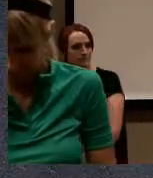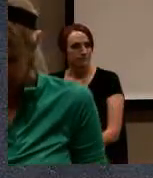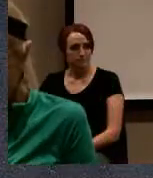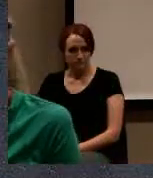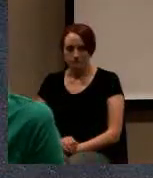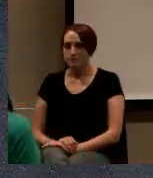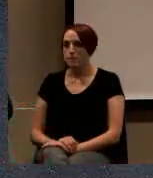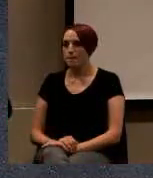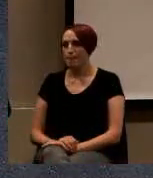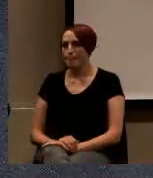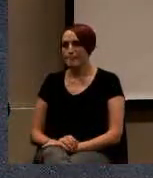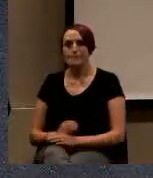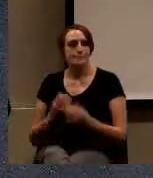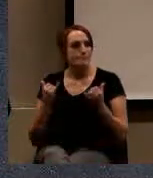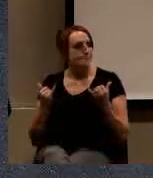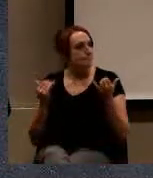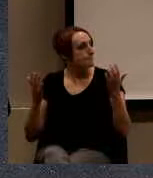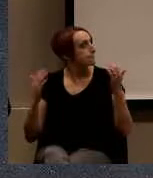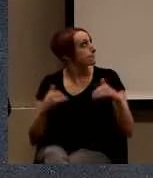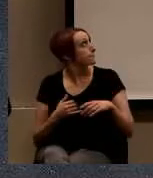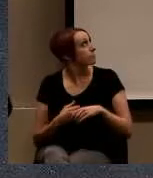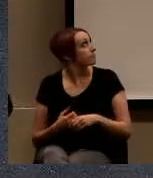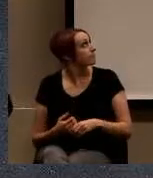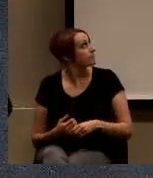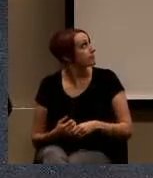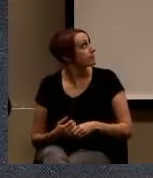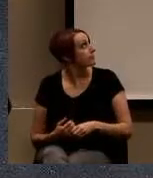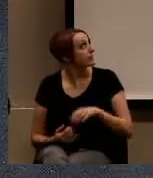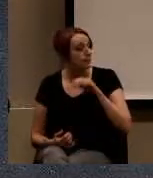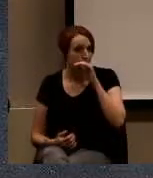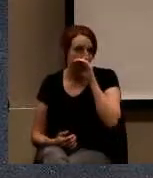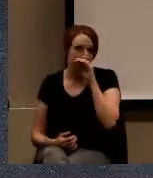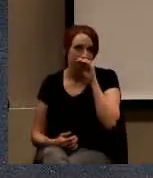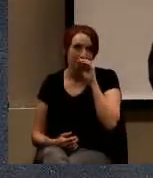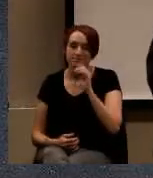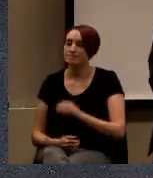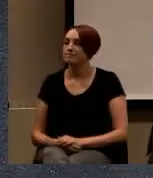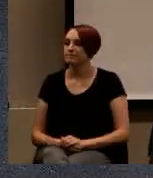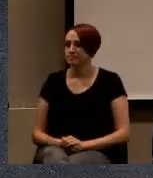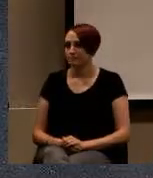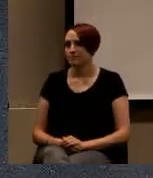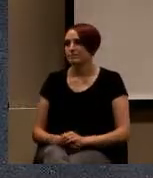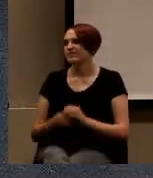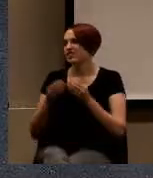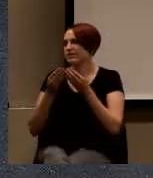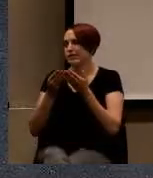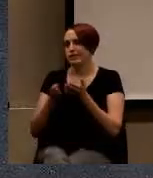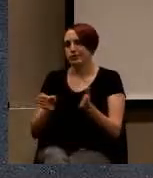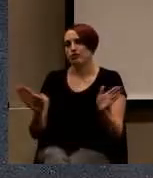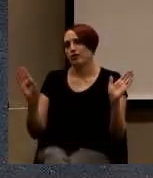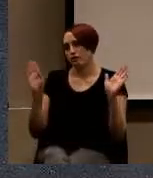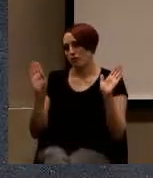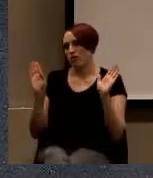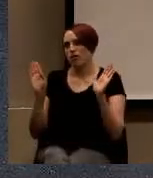Nick Jarmusz: So, now we'll just talk a little bit about generally the effects of age on driving. And some of this we touched on already.